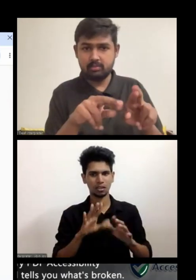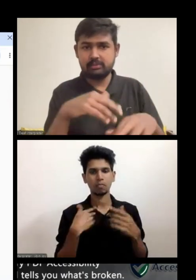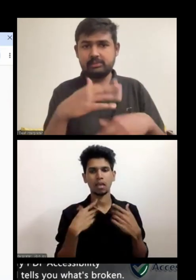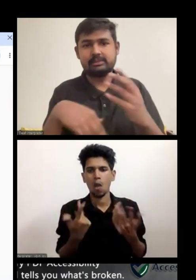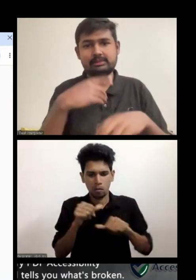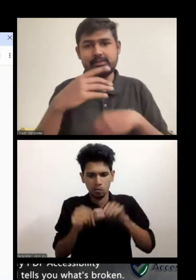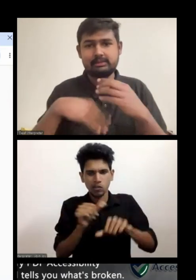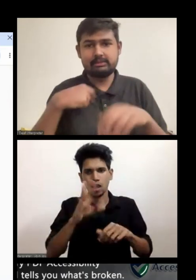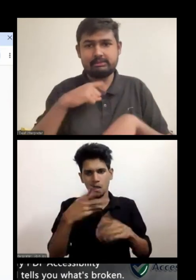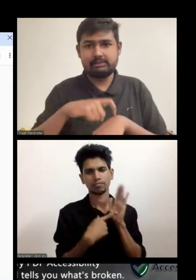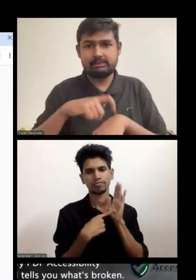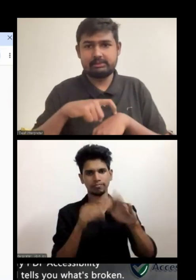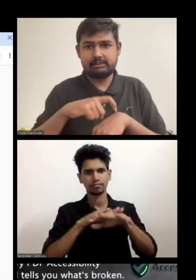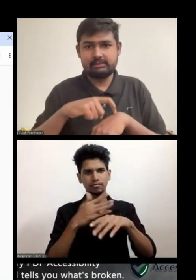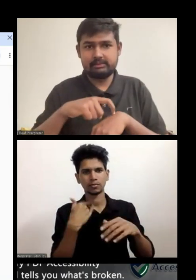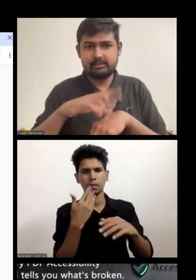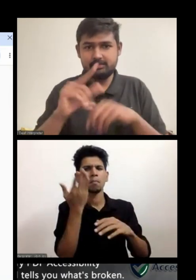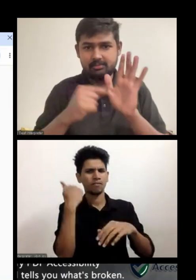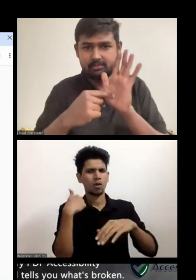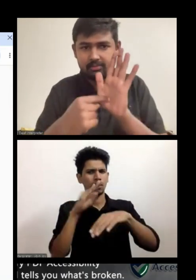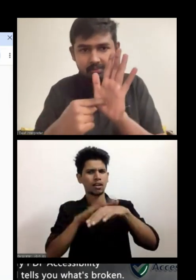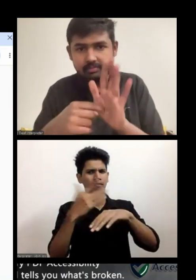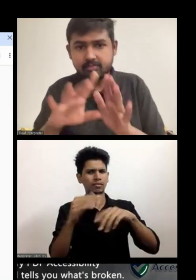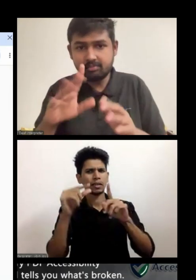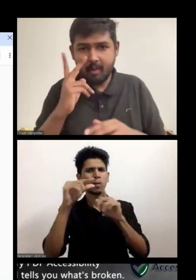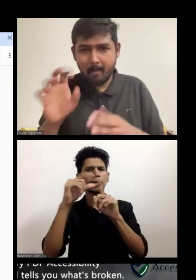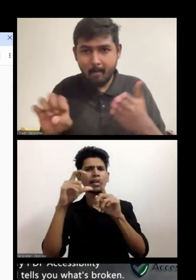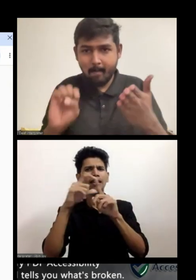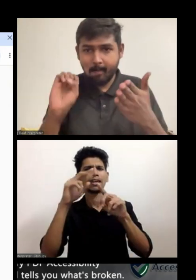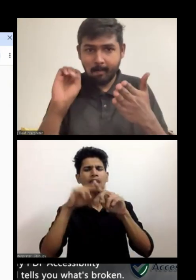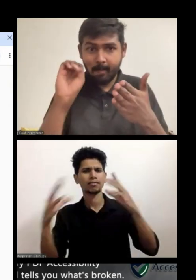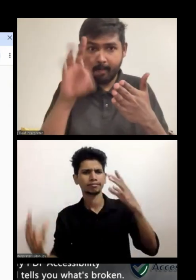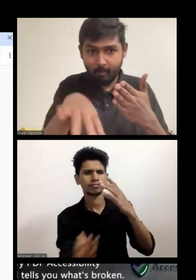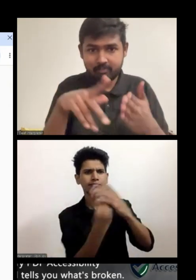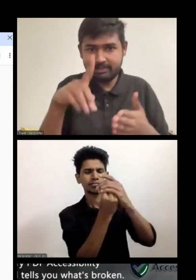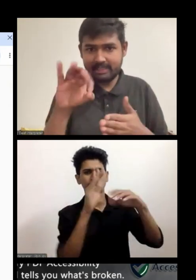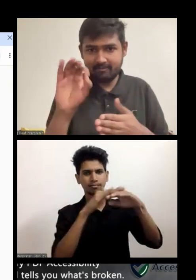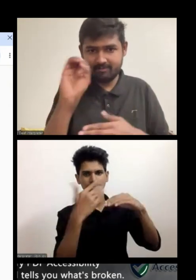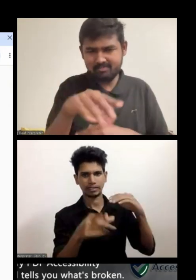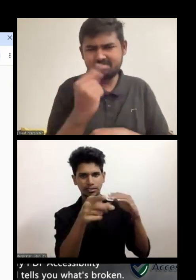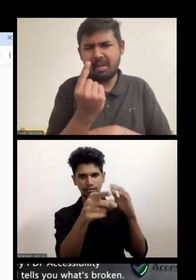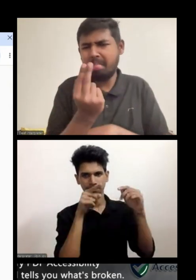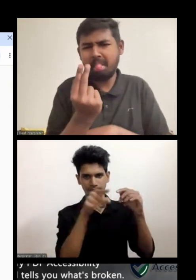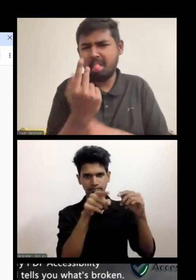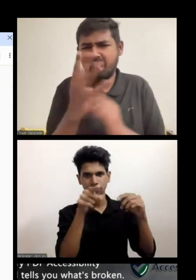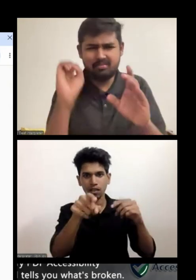I have uploaded a PDF and within some seconds it gave me a result. I can download the report.